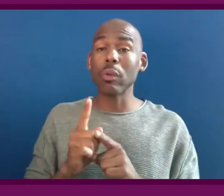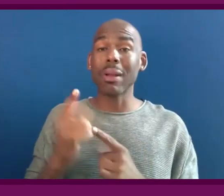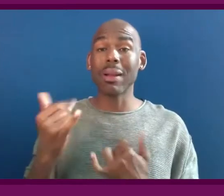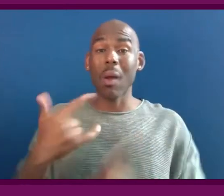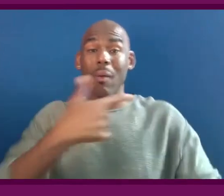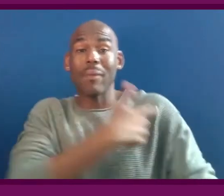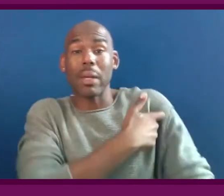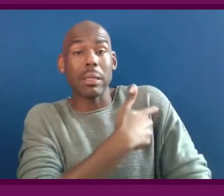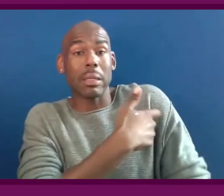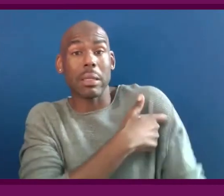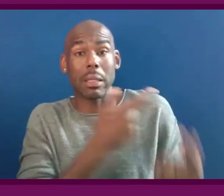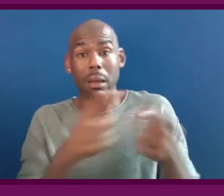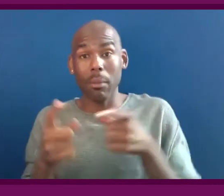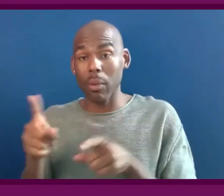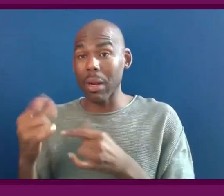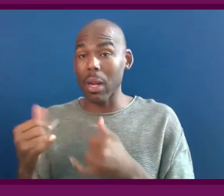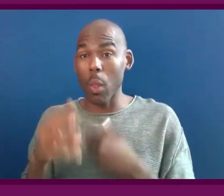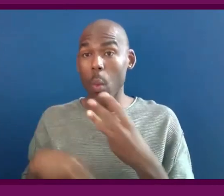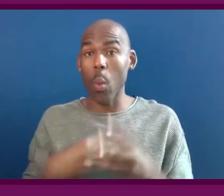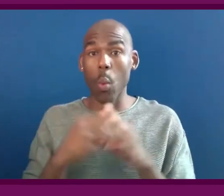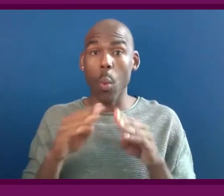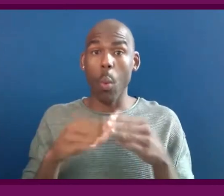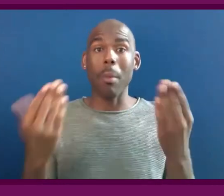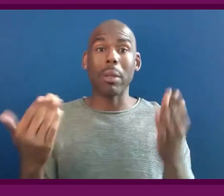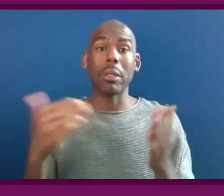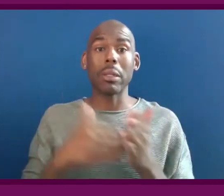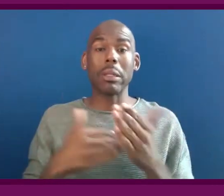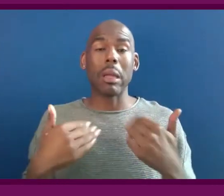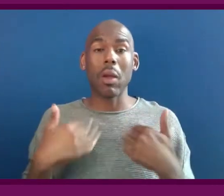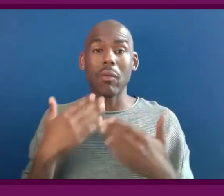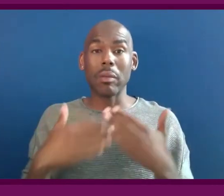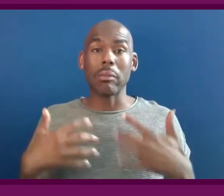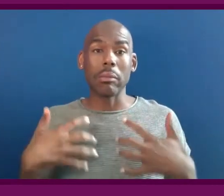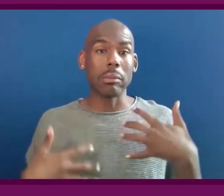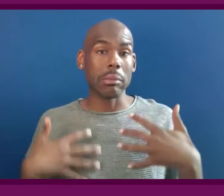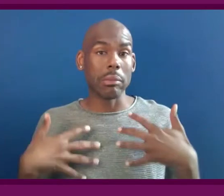vaccines have rolled out and the world is reopening, there is apprehension from people